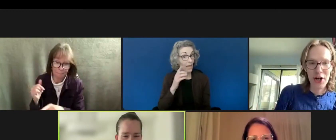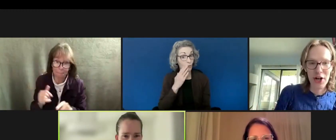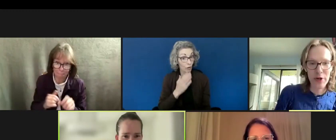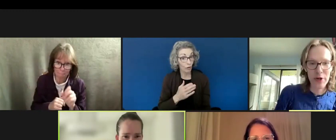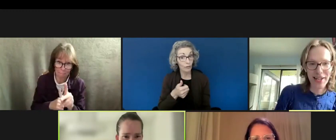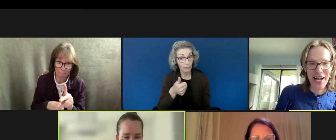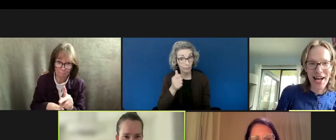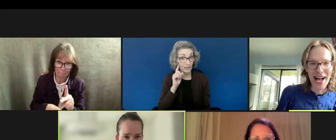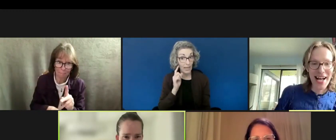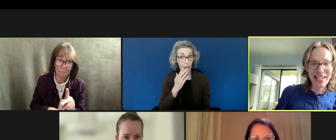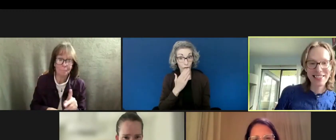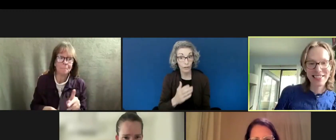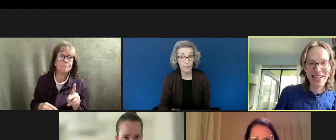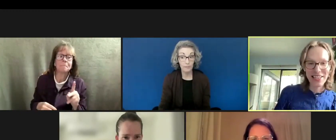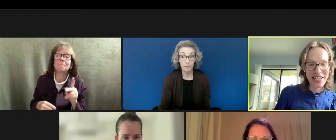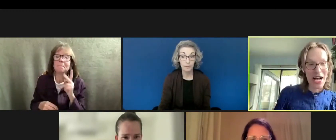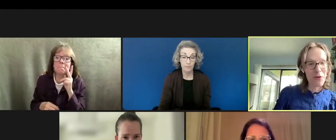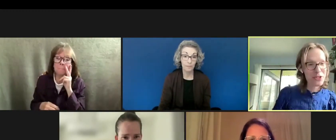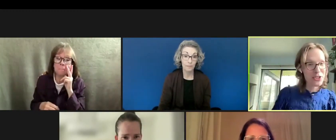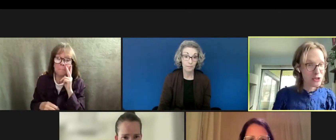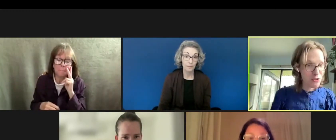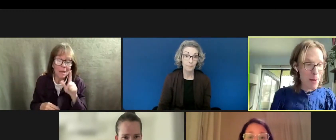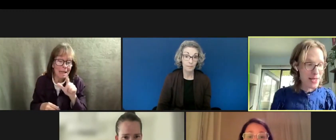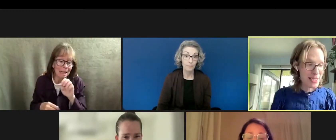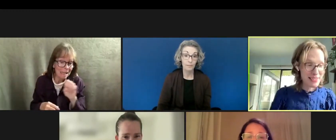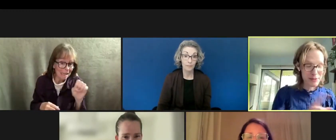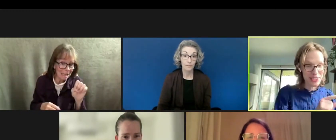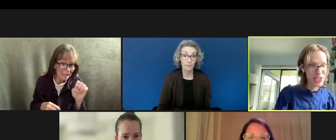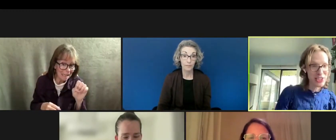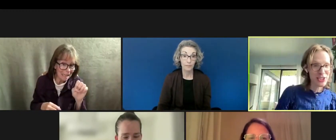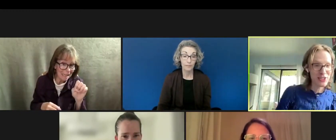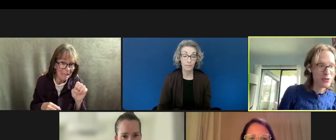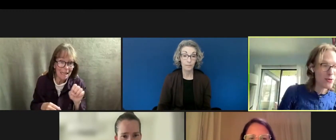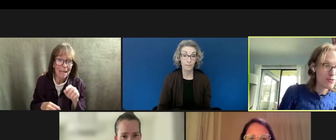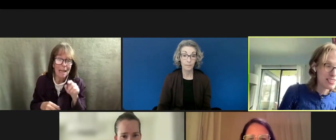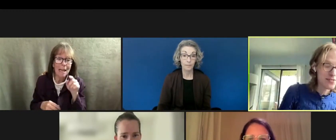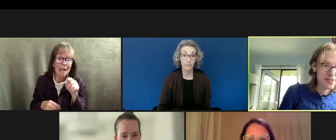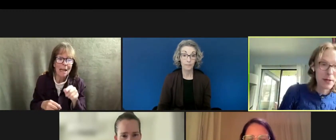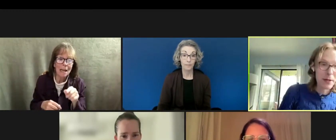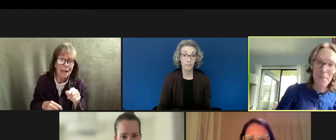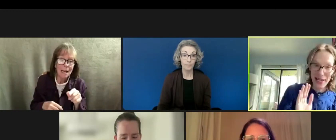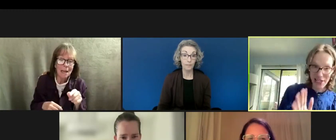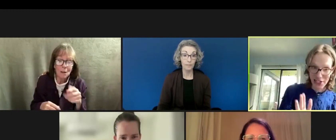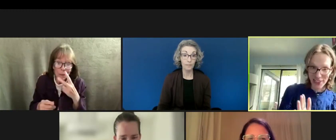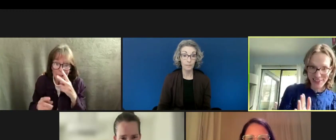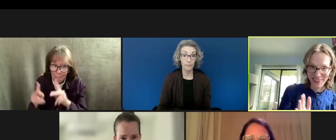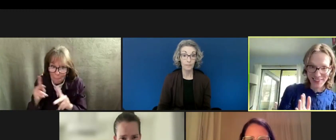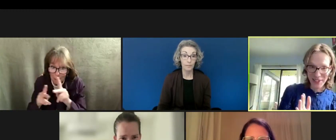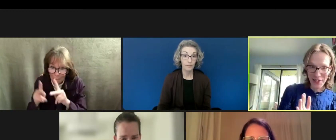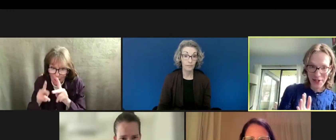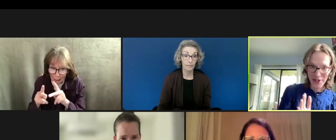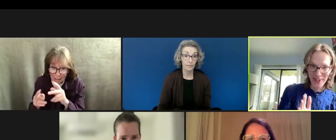Okay, and Lee, I want you to drop in some suggestions that we're receiving, patience.